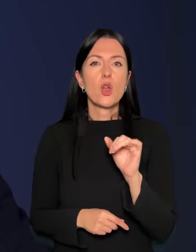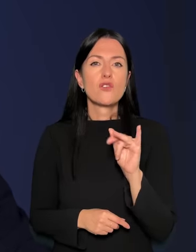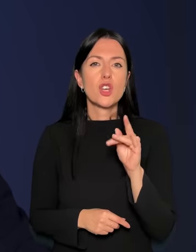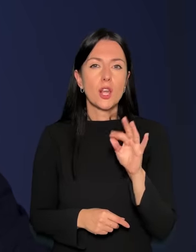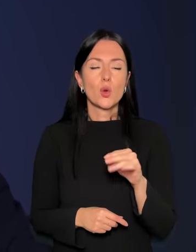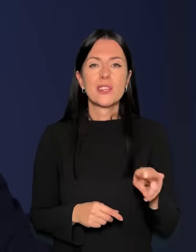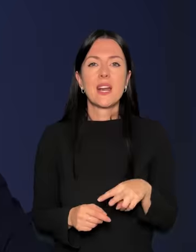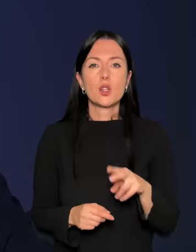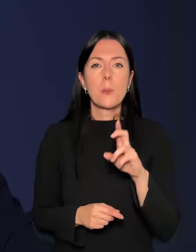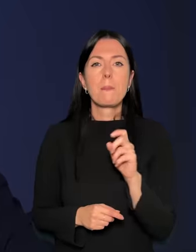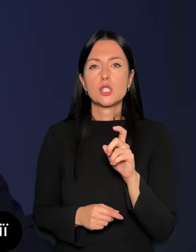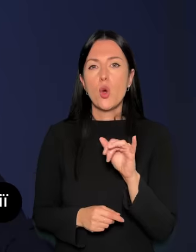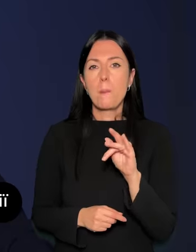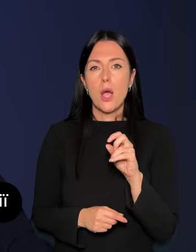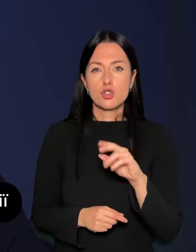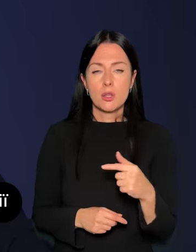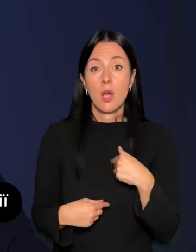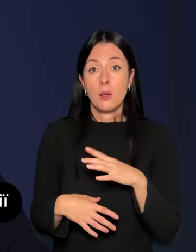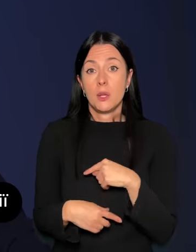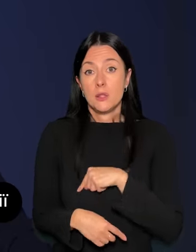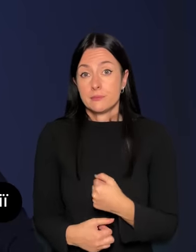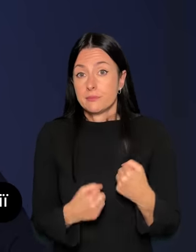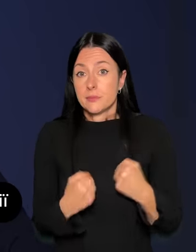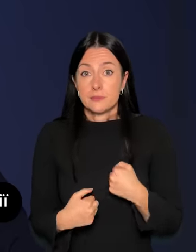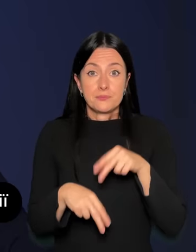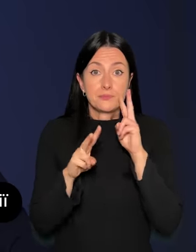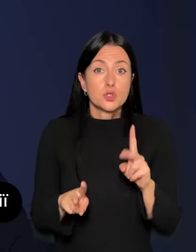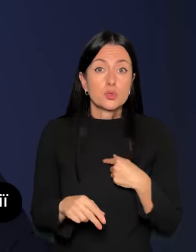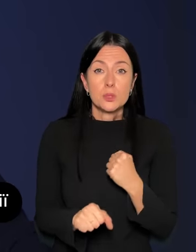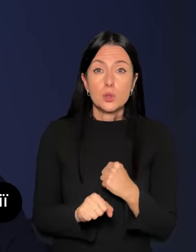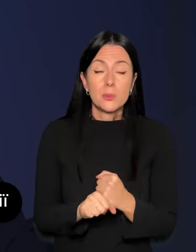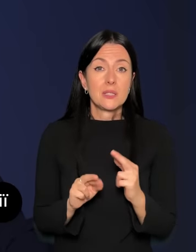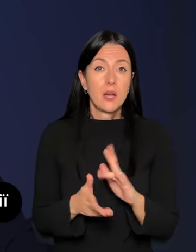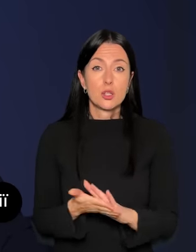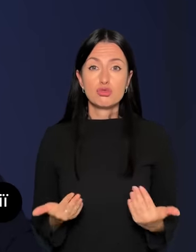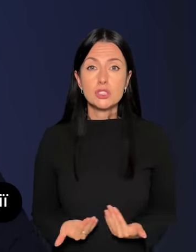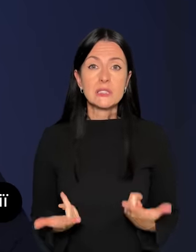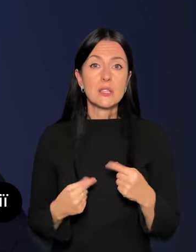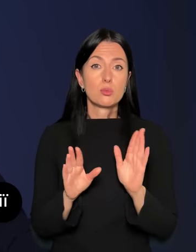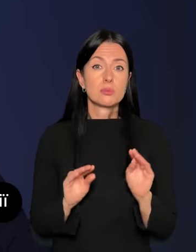the director without limits, came to me in the hospital when I was I was down and didn't know what to do, how to live, where I would get prostheses.